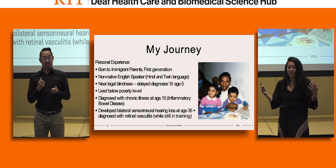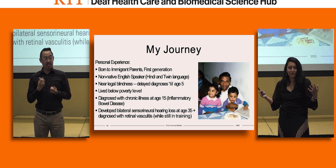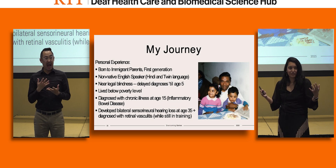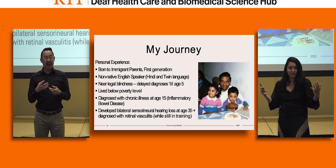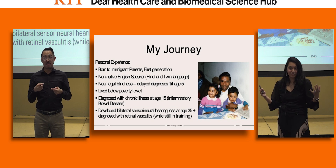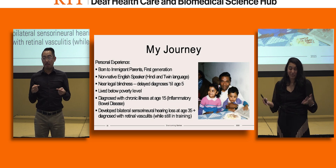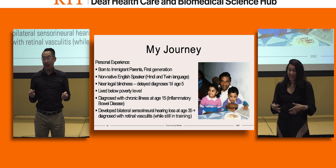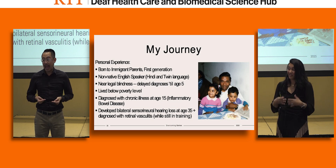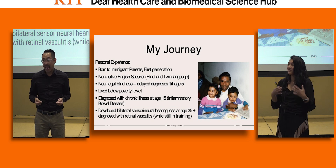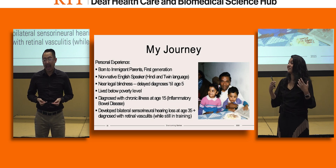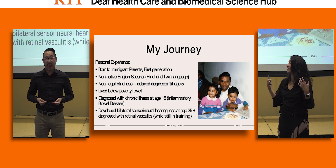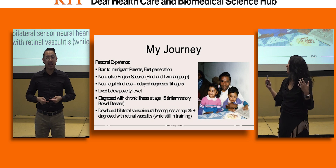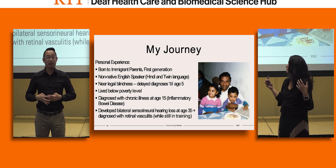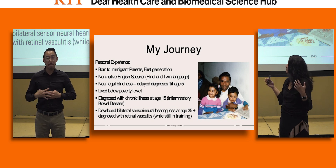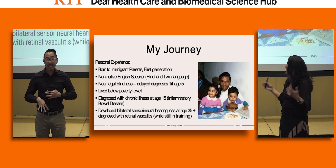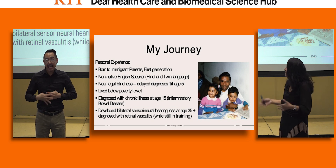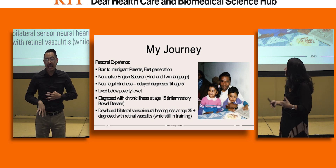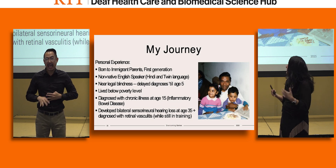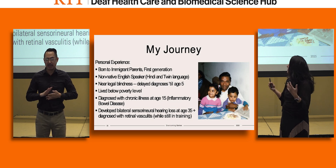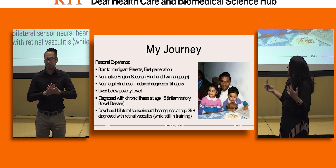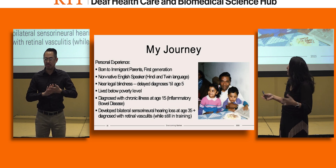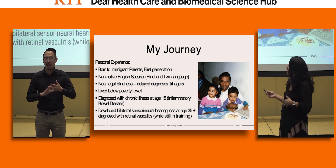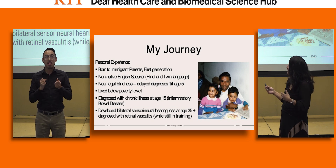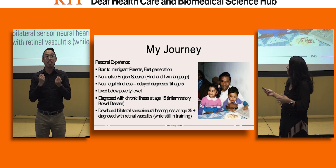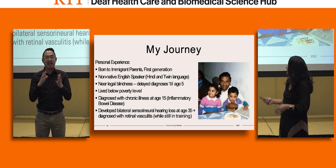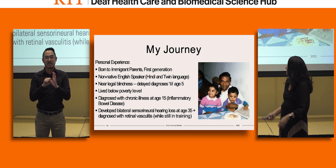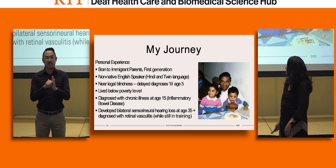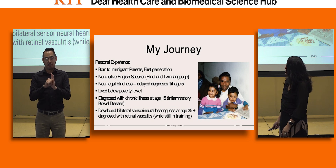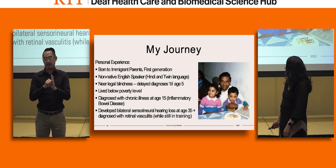and a lot of pain and a lot of bleeding, and all sorts of symptoms.